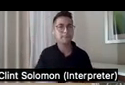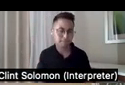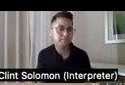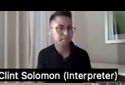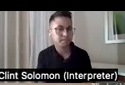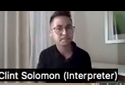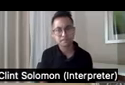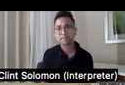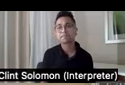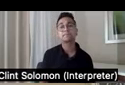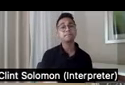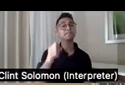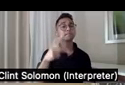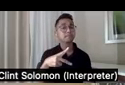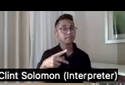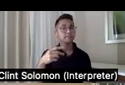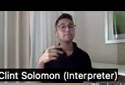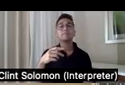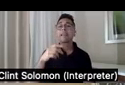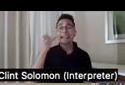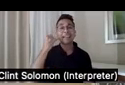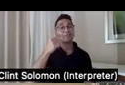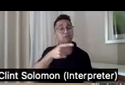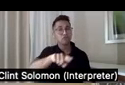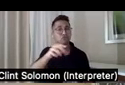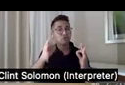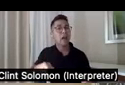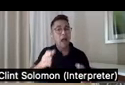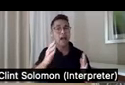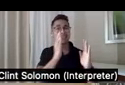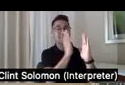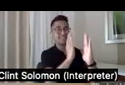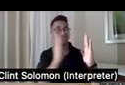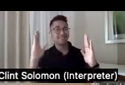okay and when you're doing a sequence board i think that's something you might be able